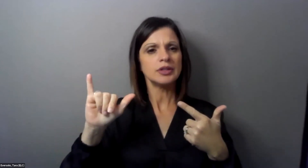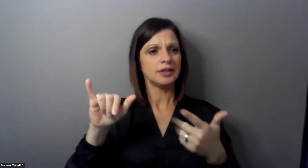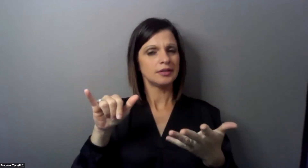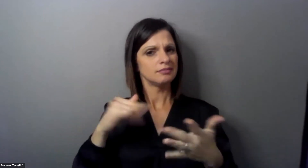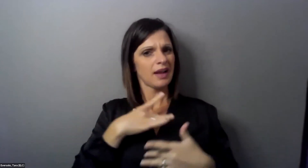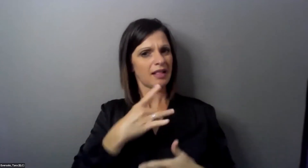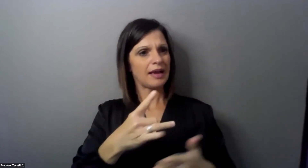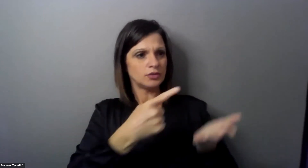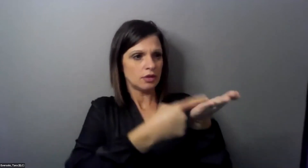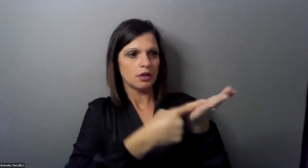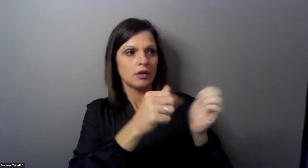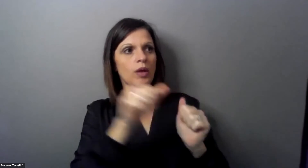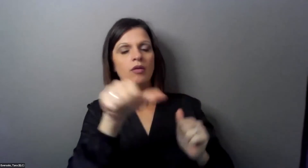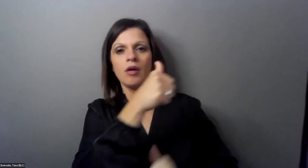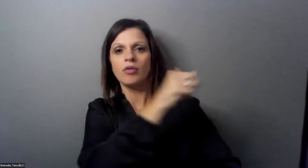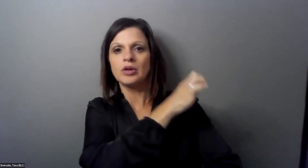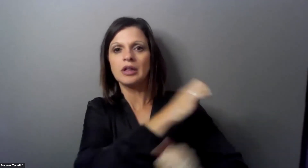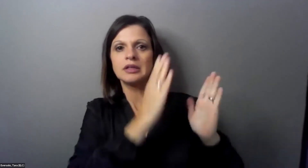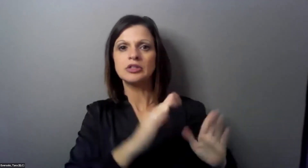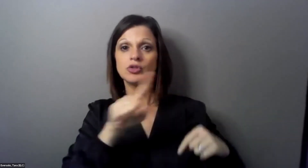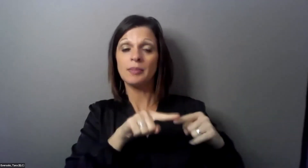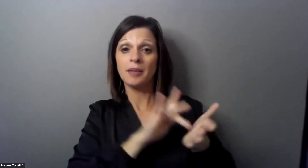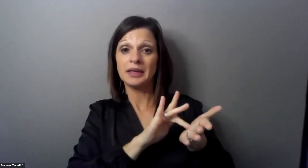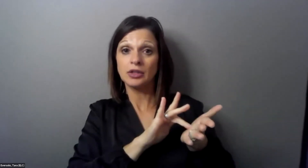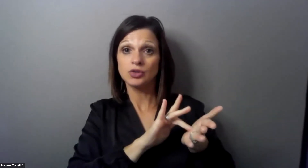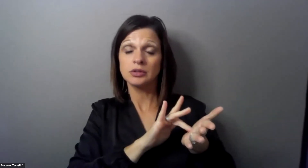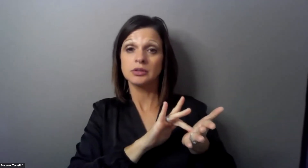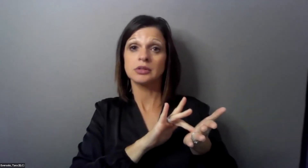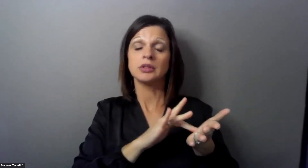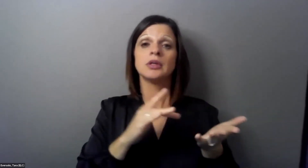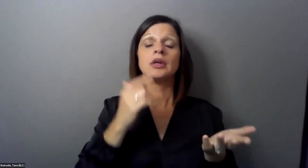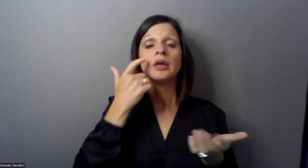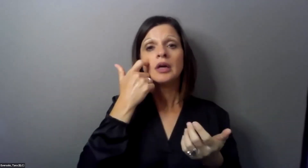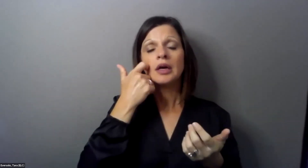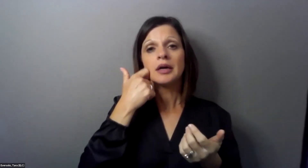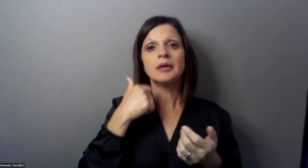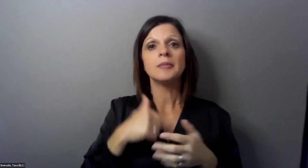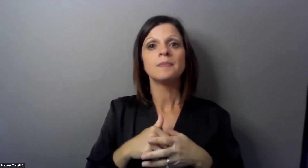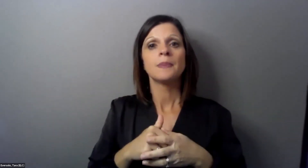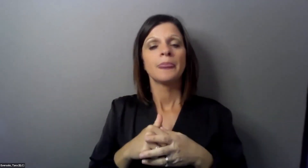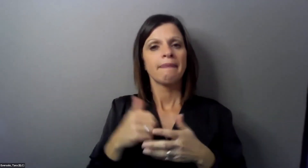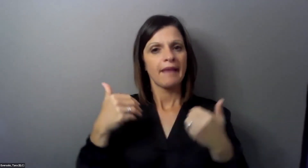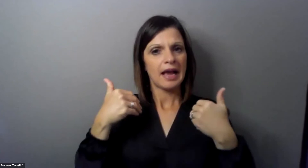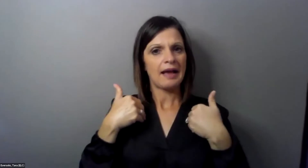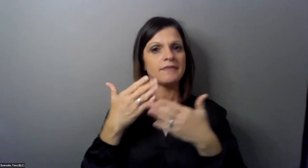these medications. Which is commonly used to treat opioid use disorder. As many of you know.